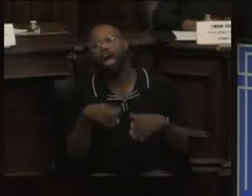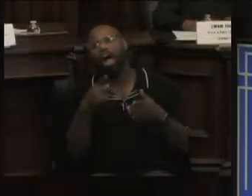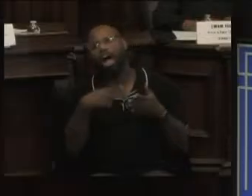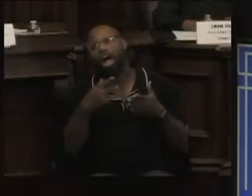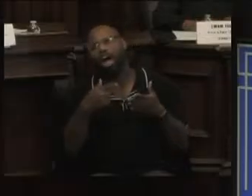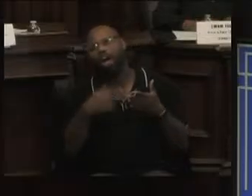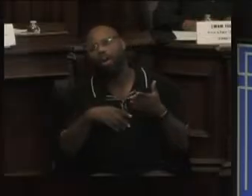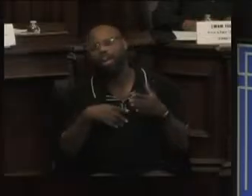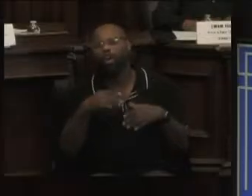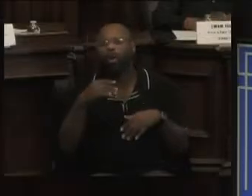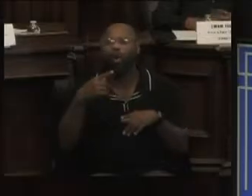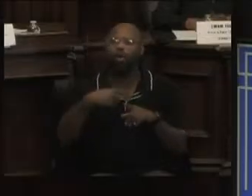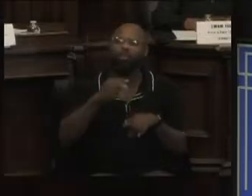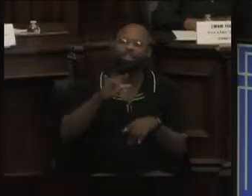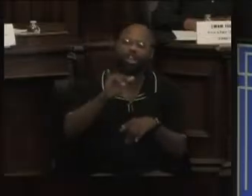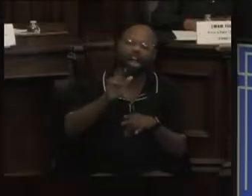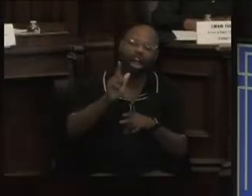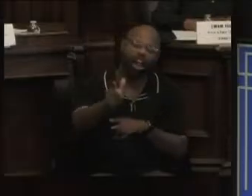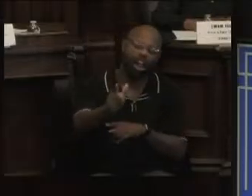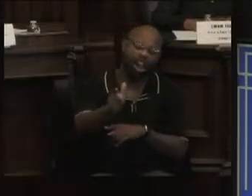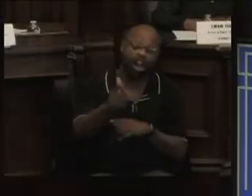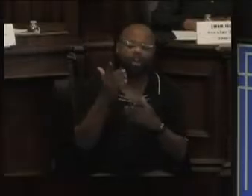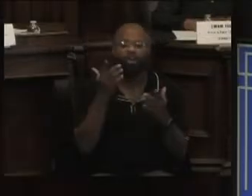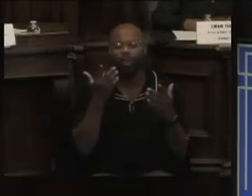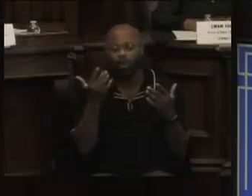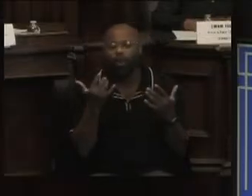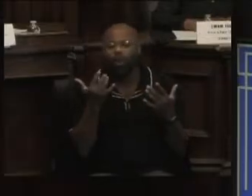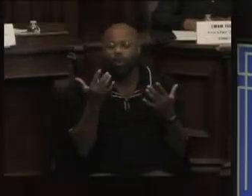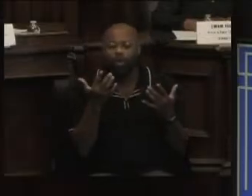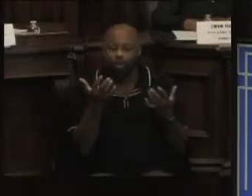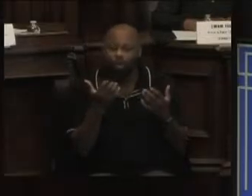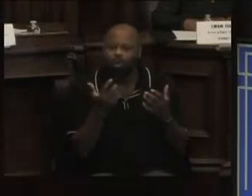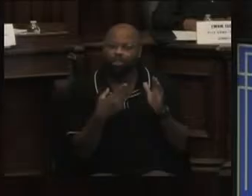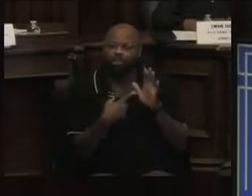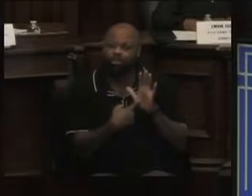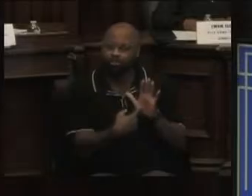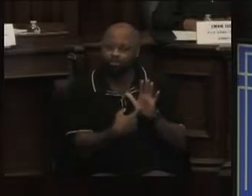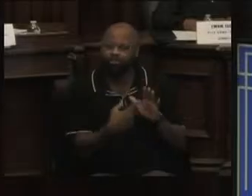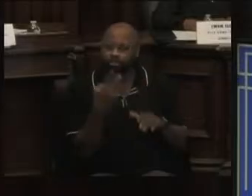meant business about this and not say, well, in the next